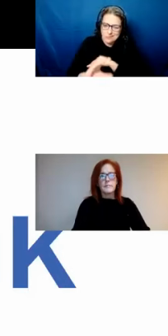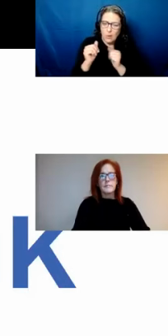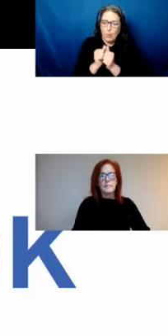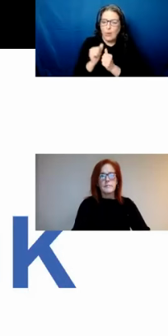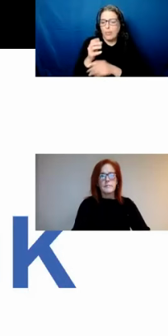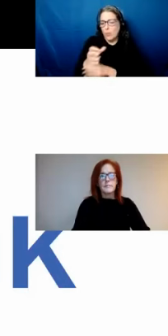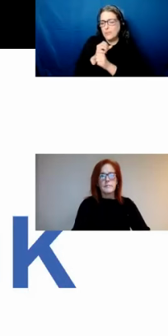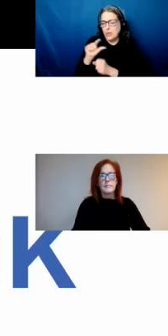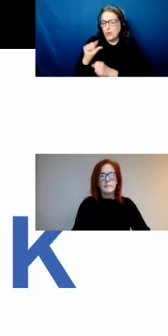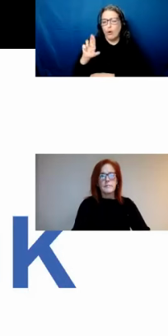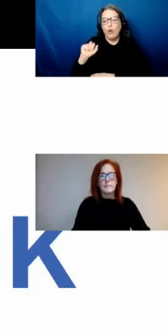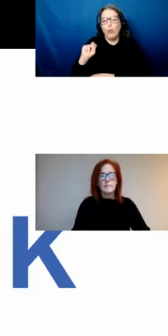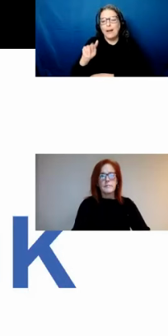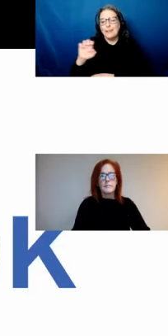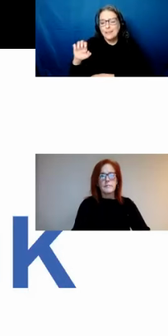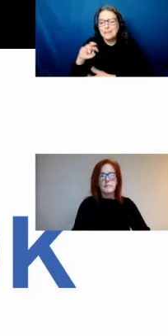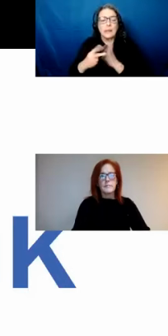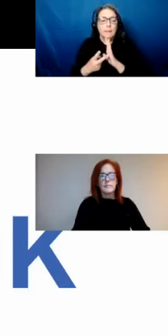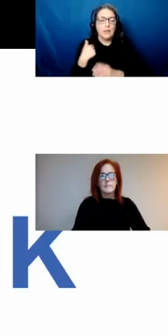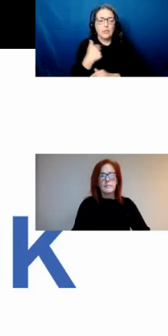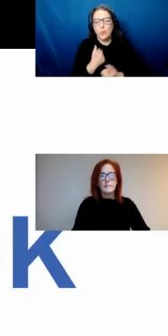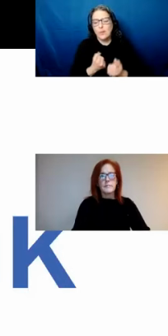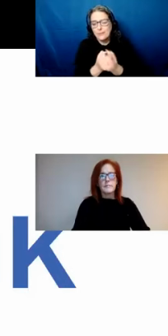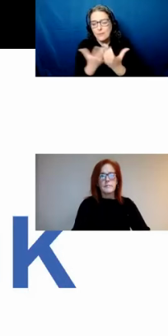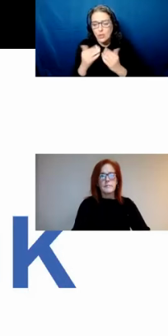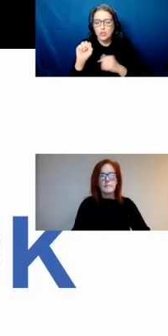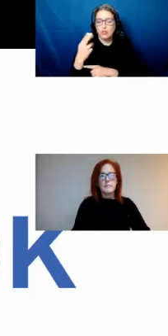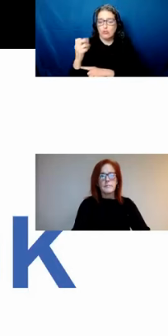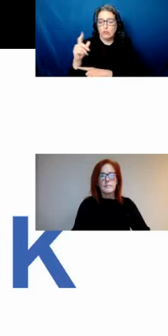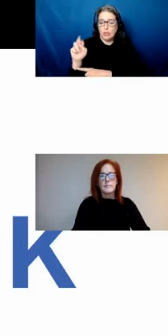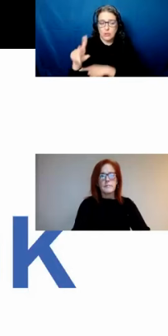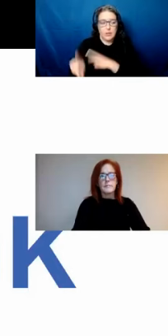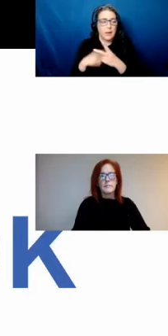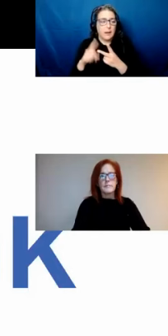Wyatt, can we go back a slide? There we go. So the new construction single family house for CDBG should be $500 hundred,000, not 50. So we missed a zero there. But these are the type of activities that we are undertaking with Community Development Block Grant funds, and we will -- --